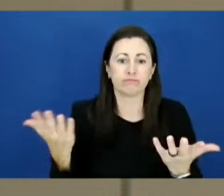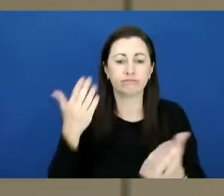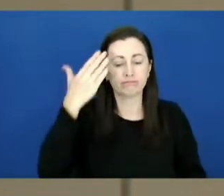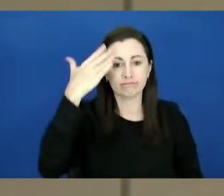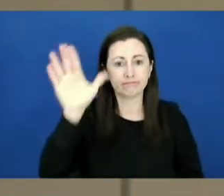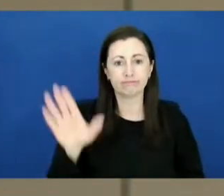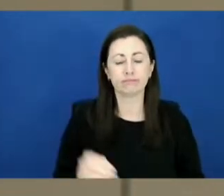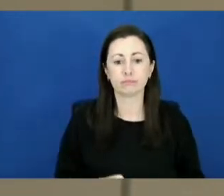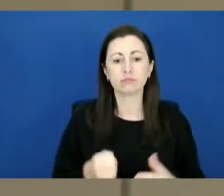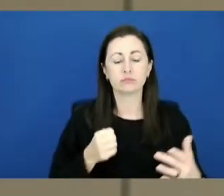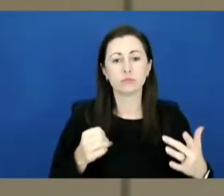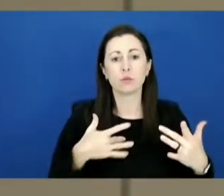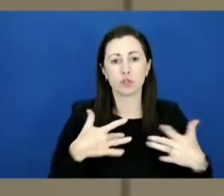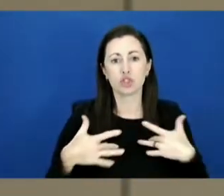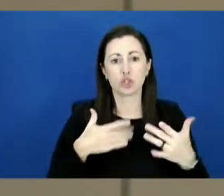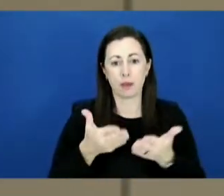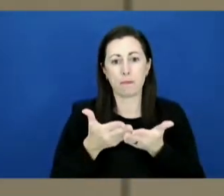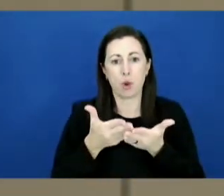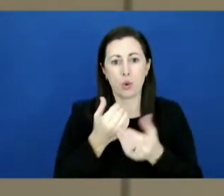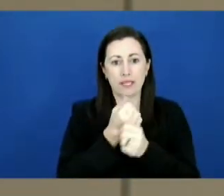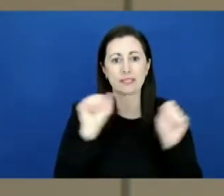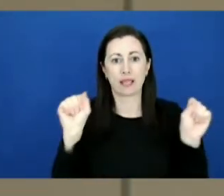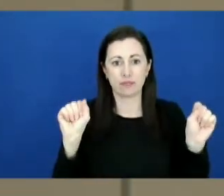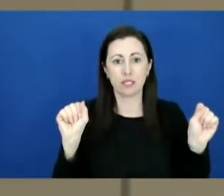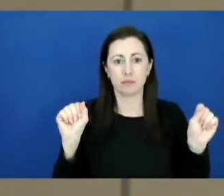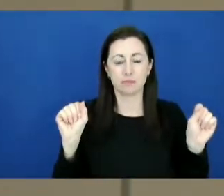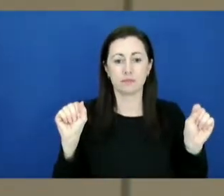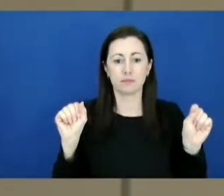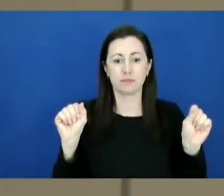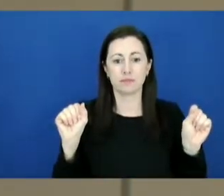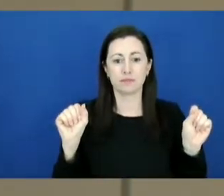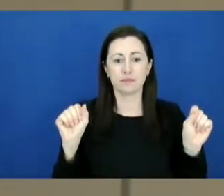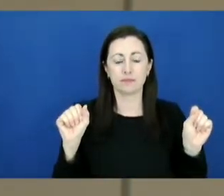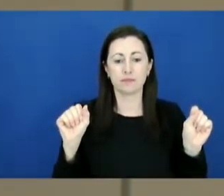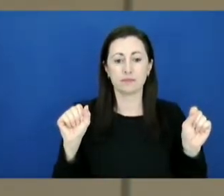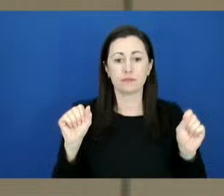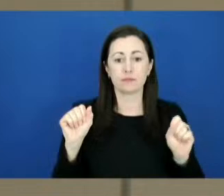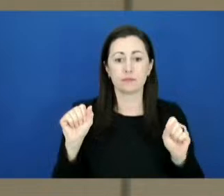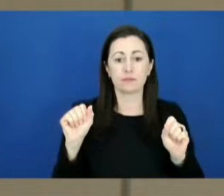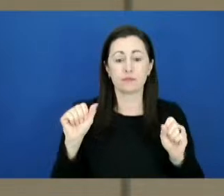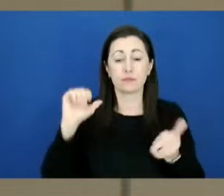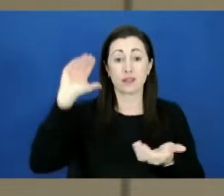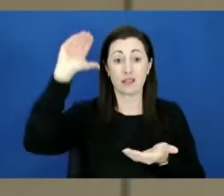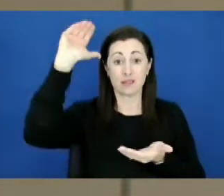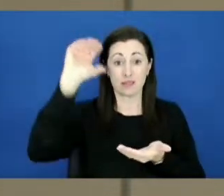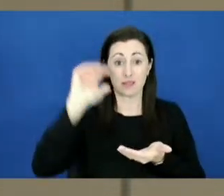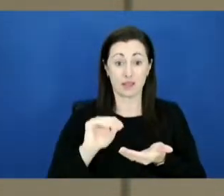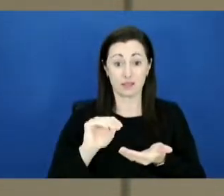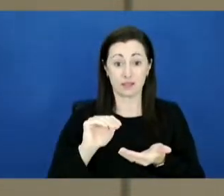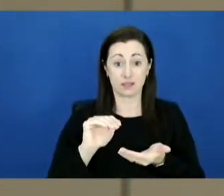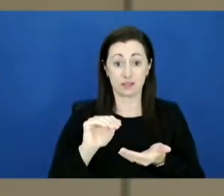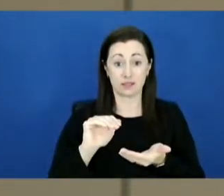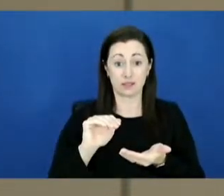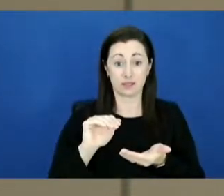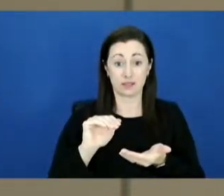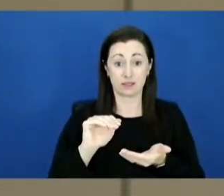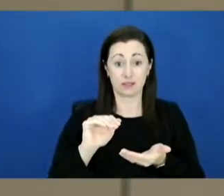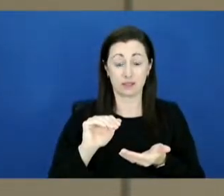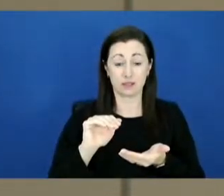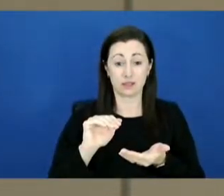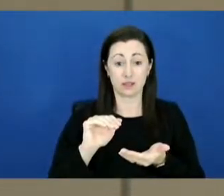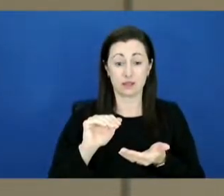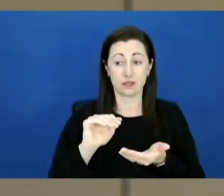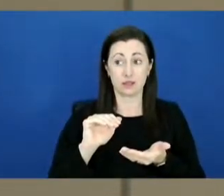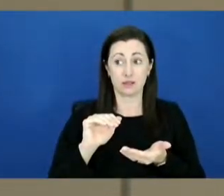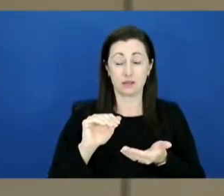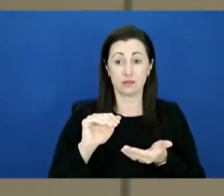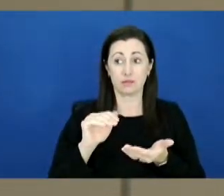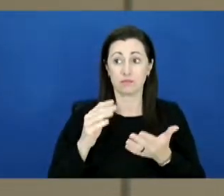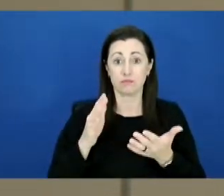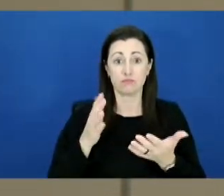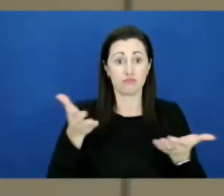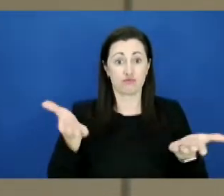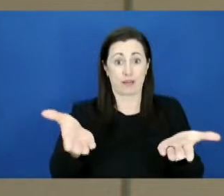THEY'RE GOING TO DO IT.